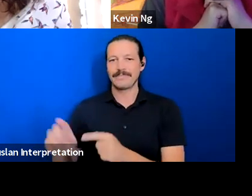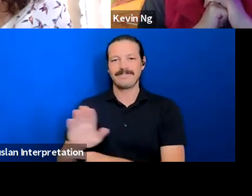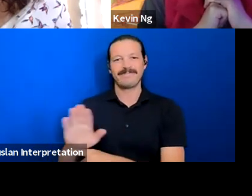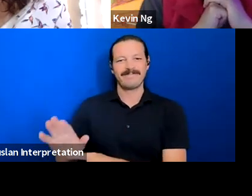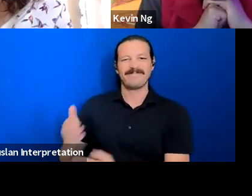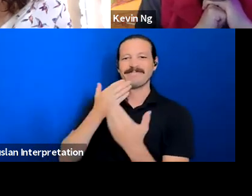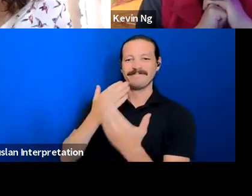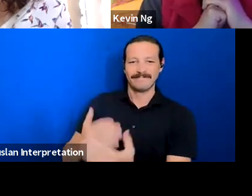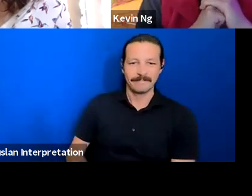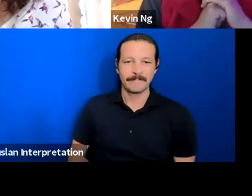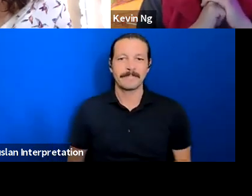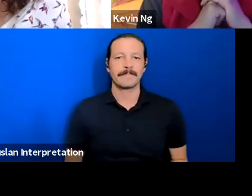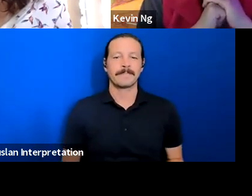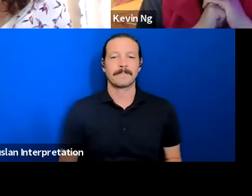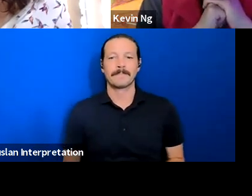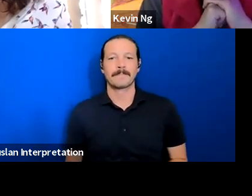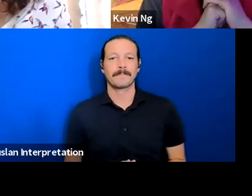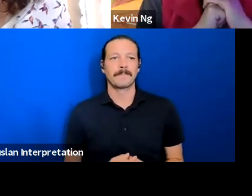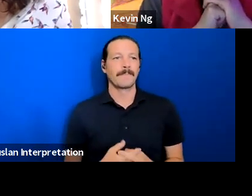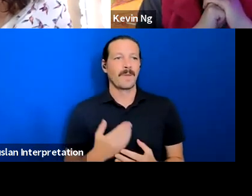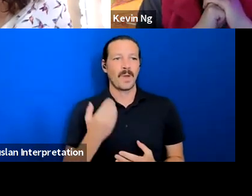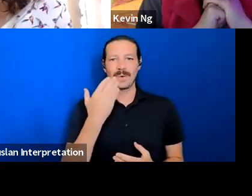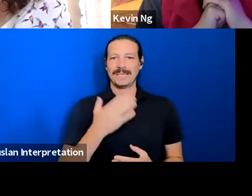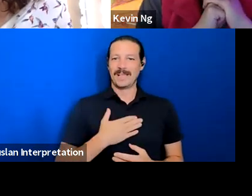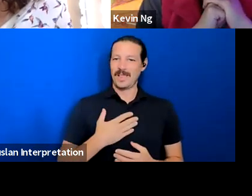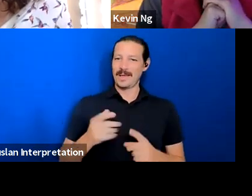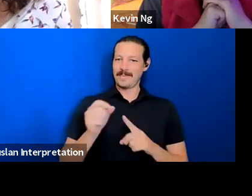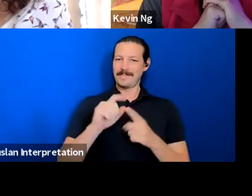spend time with our peers and talk through your experiences, so thanks for joining us today.